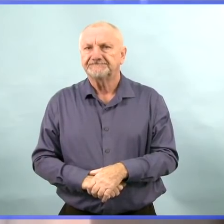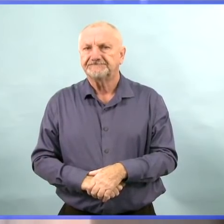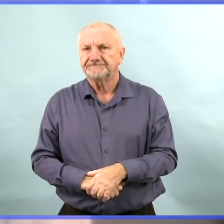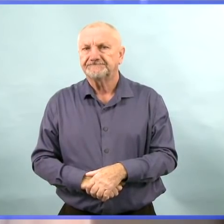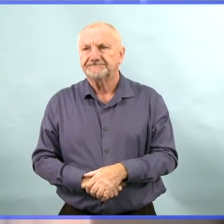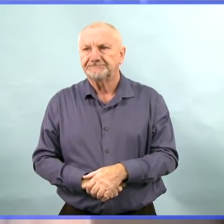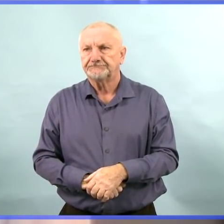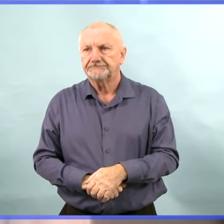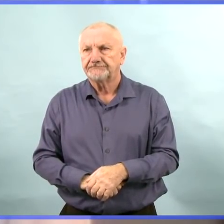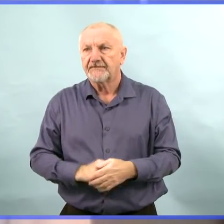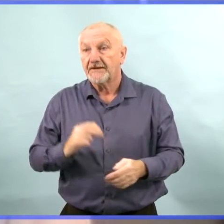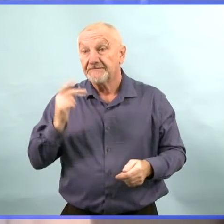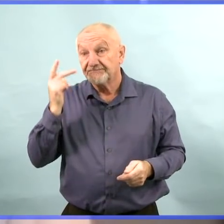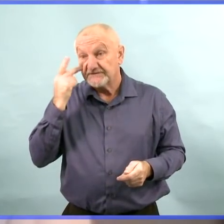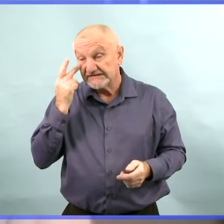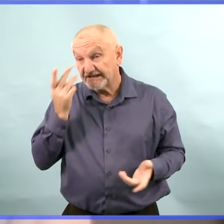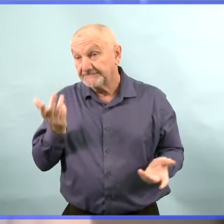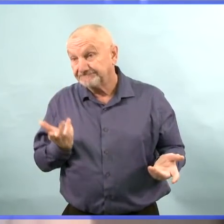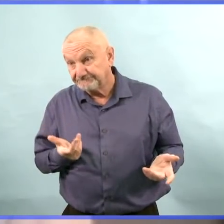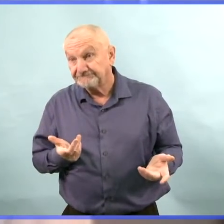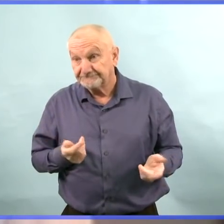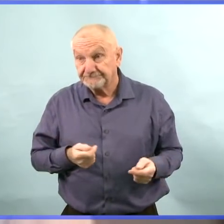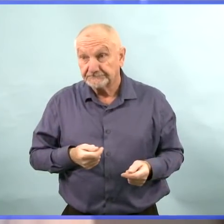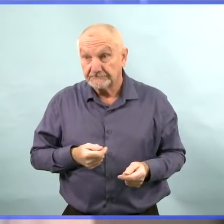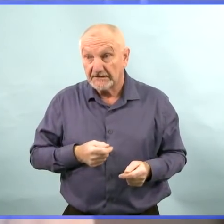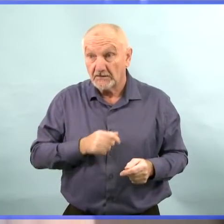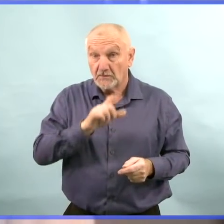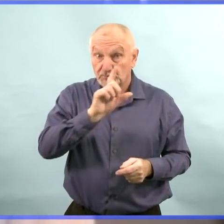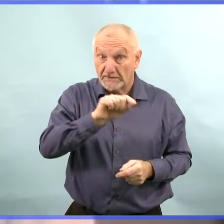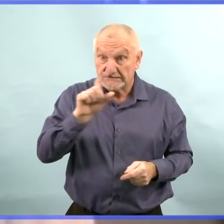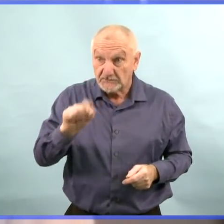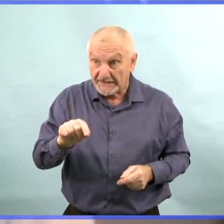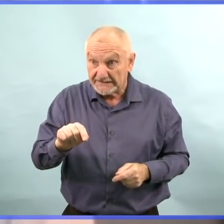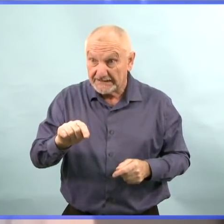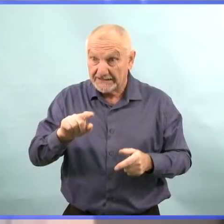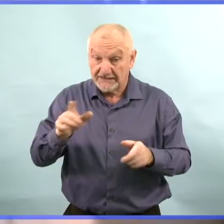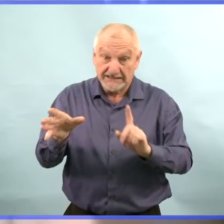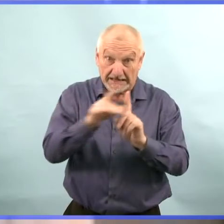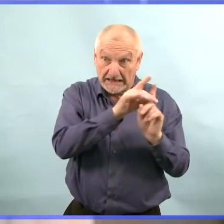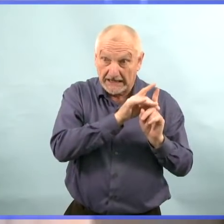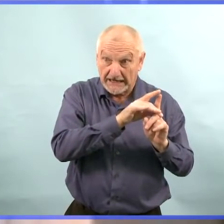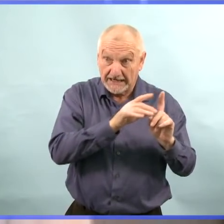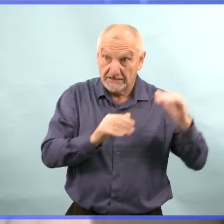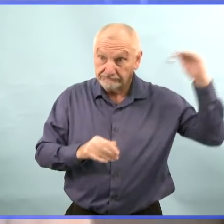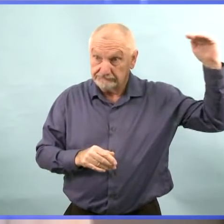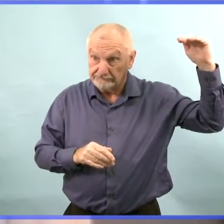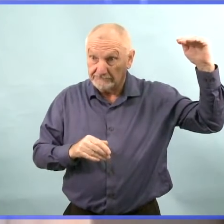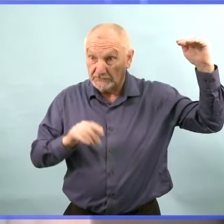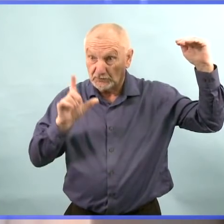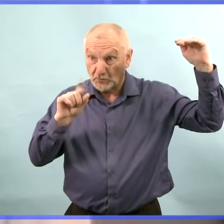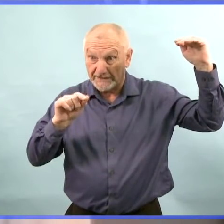um in in 2020 we saw significant reductions in the amount of tests performed um